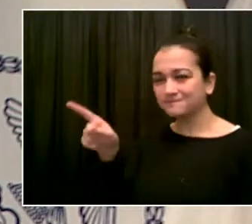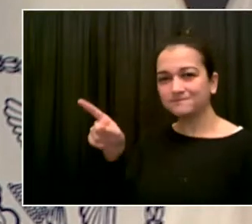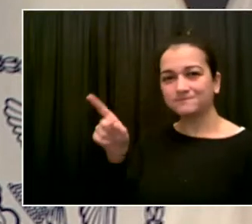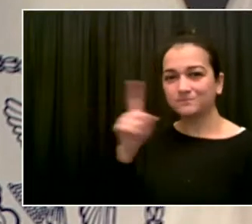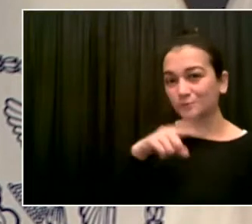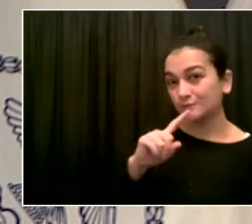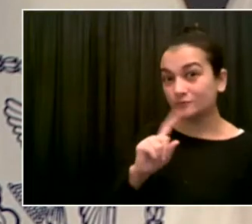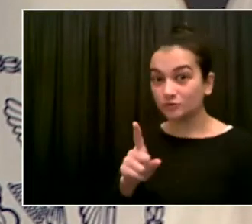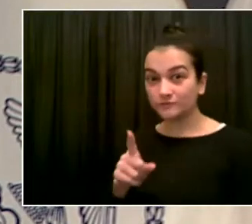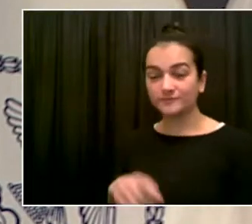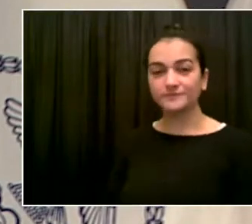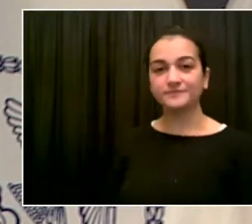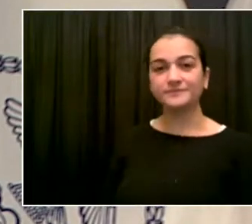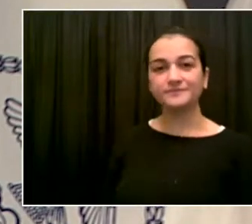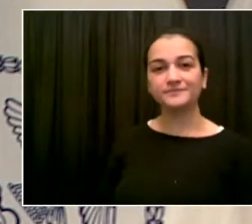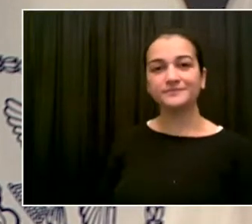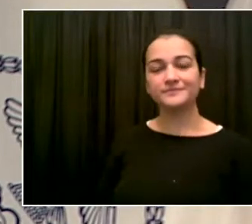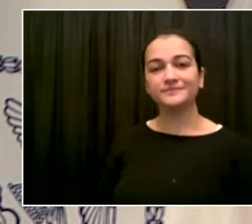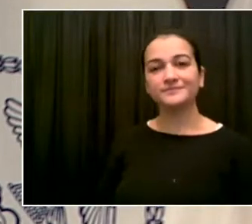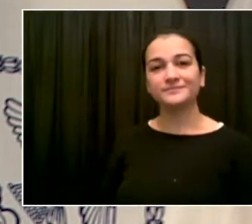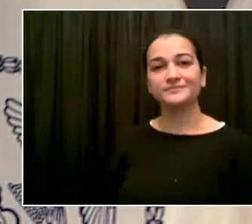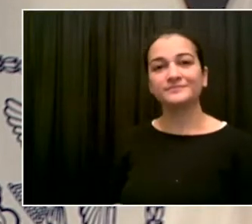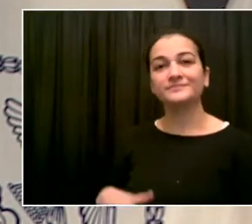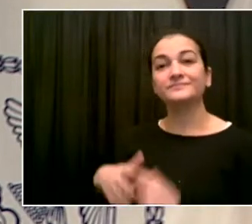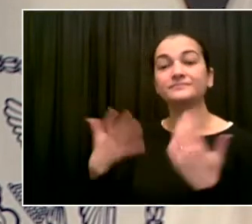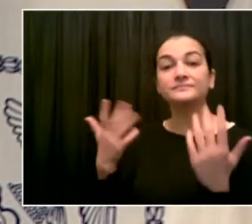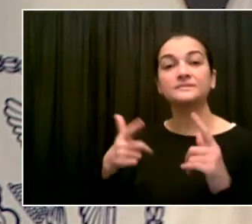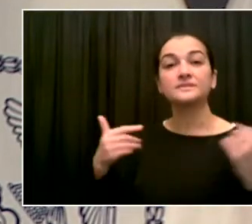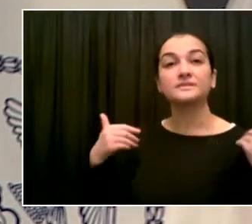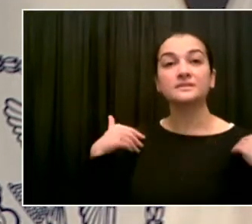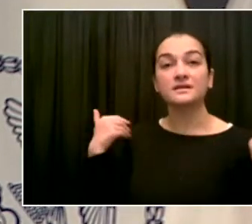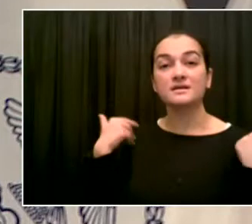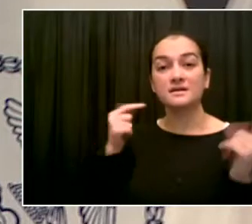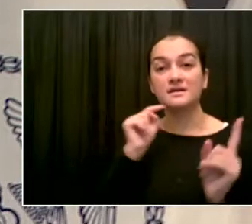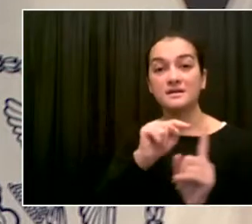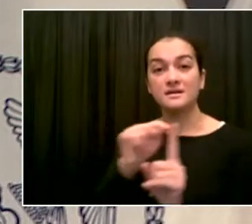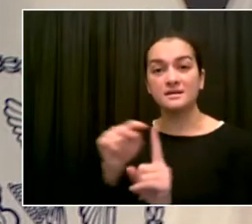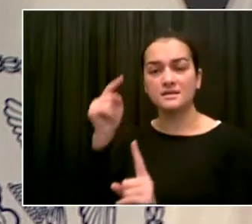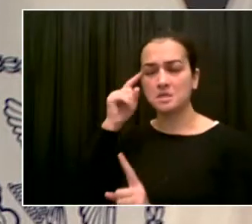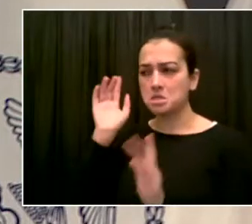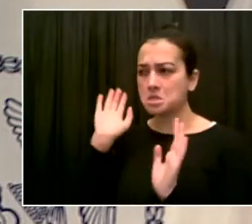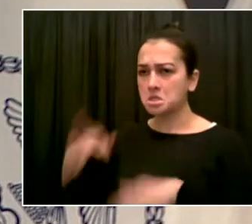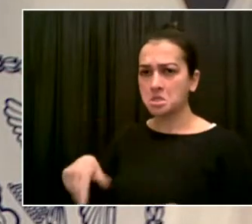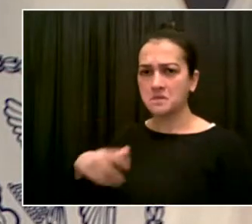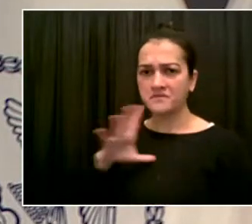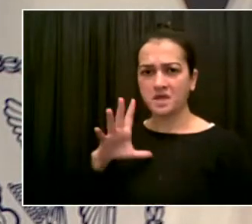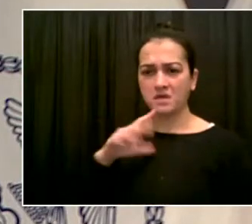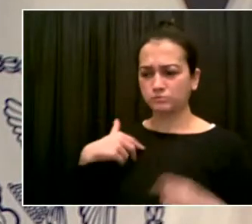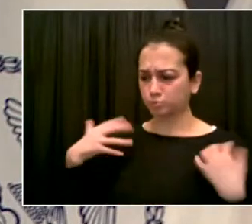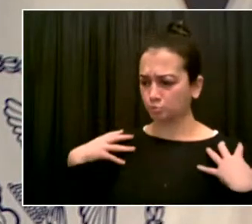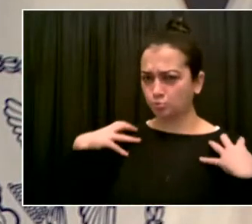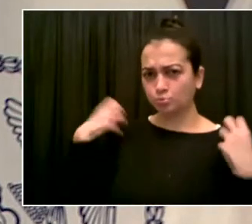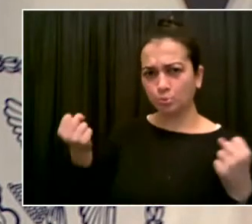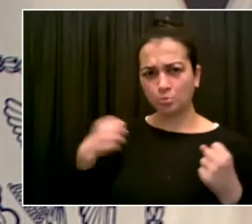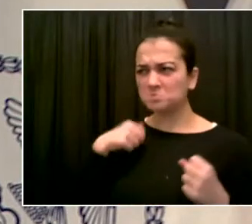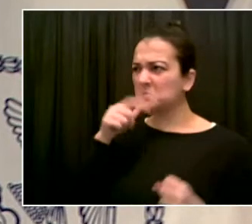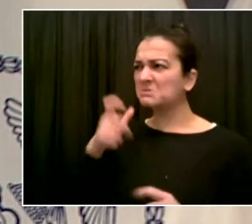THIRD. I HEAR THIS A LOT AND I HEAR PARTICULARLY FROYM EROUNG FOLKS. I'M HEALTHY, I